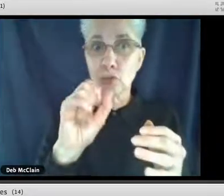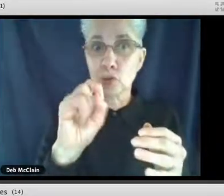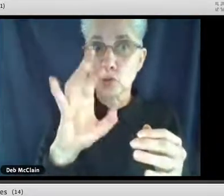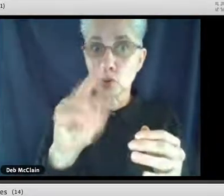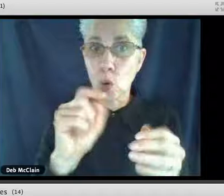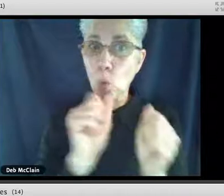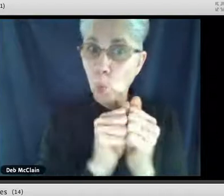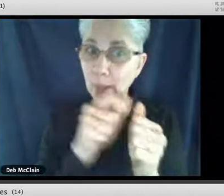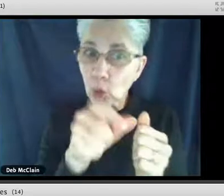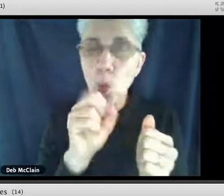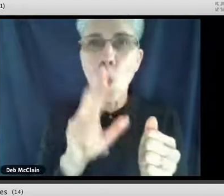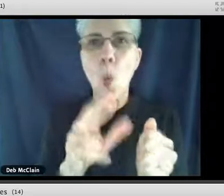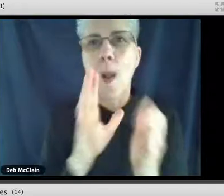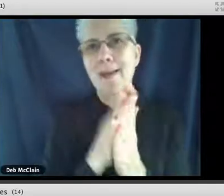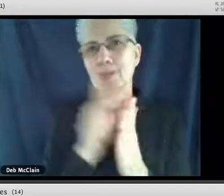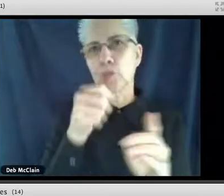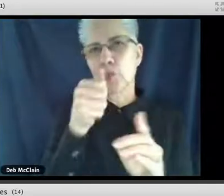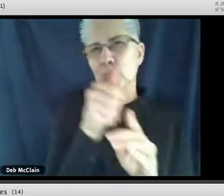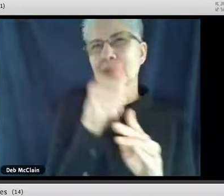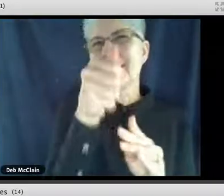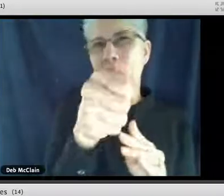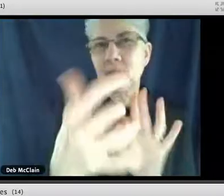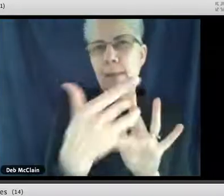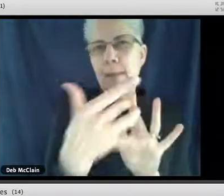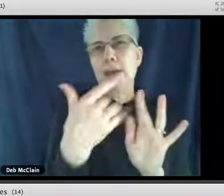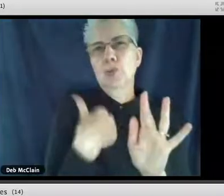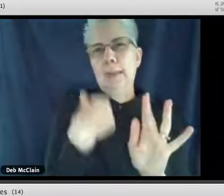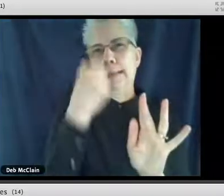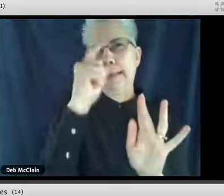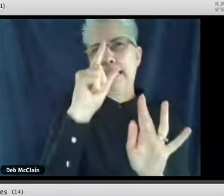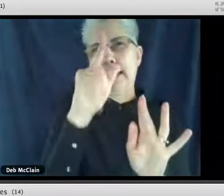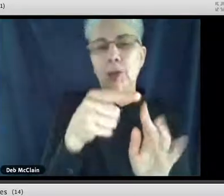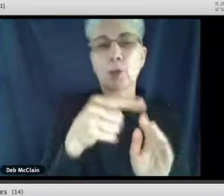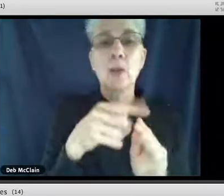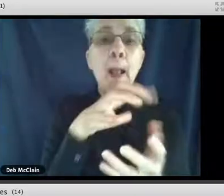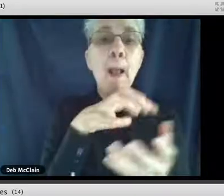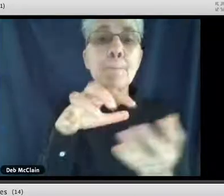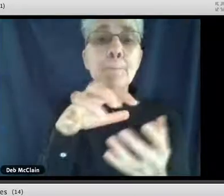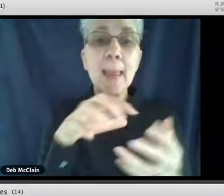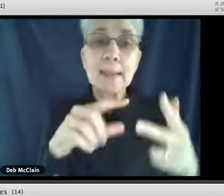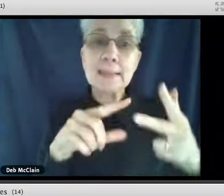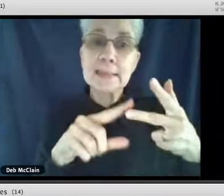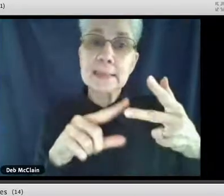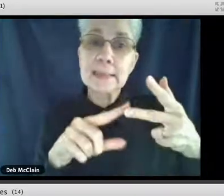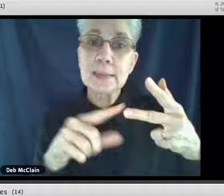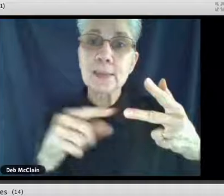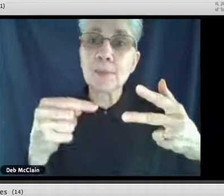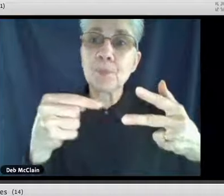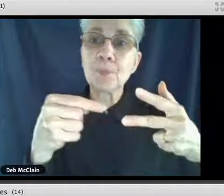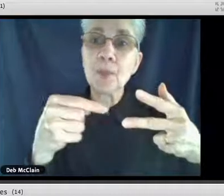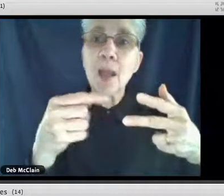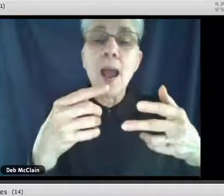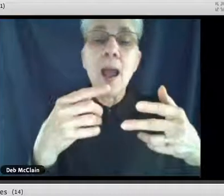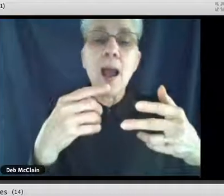or I can ask you to do it on your own and get back to me. So the mixed is, I give you maybe 10 cards